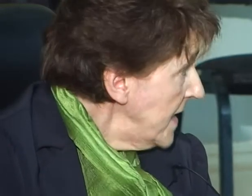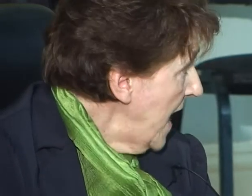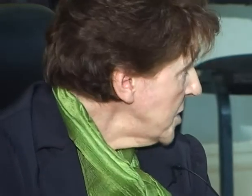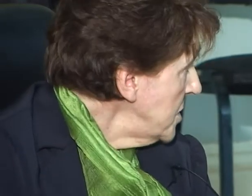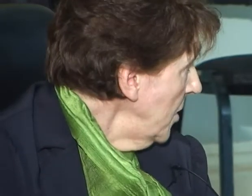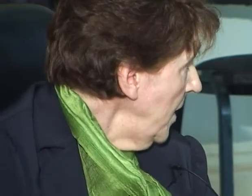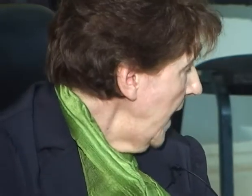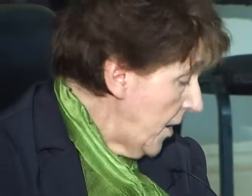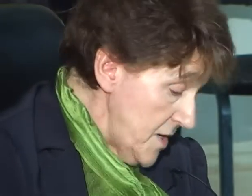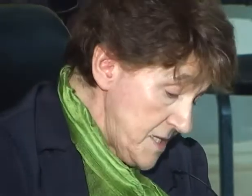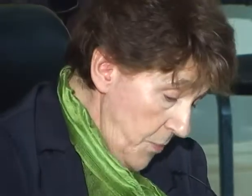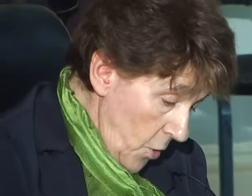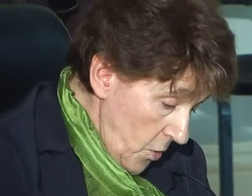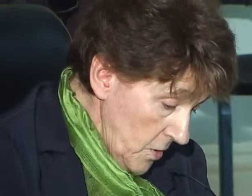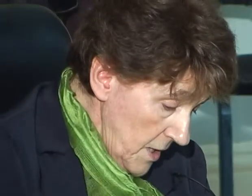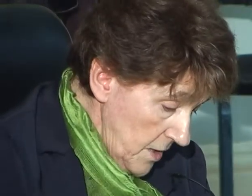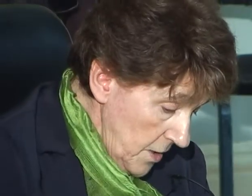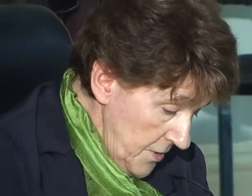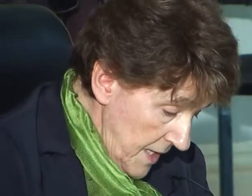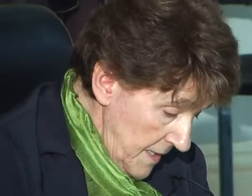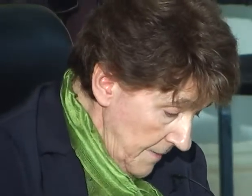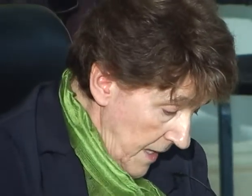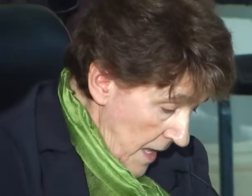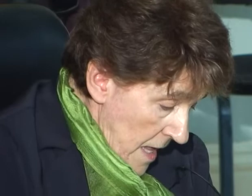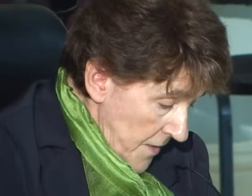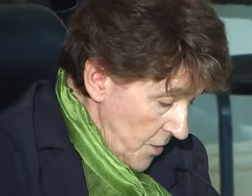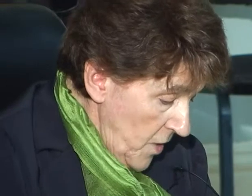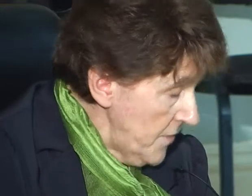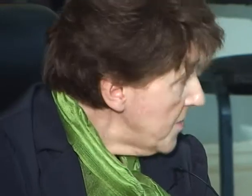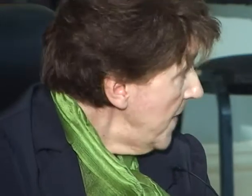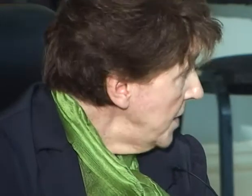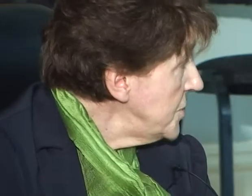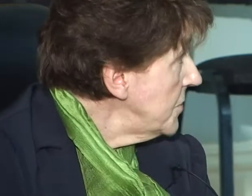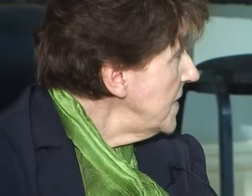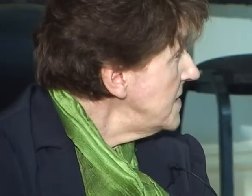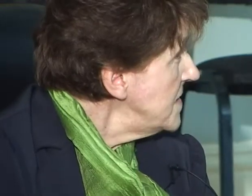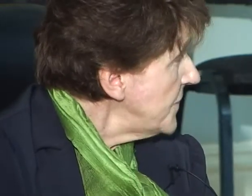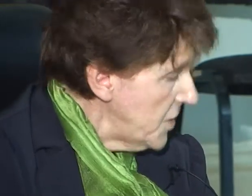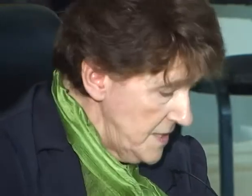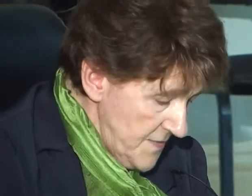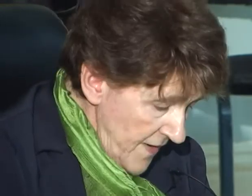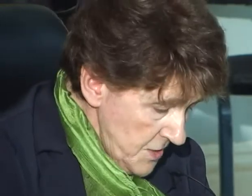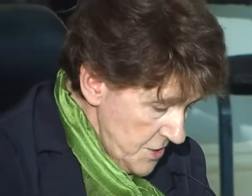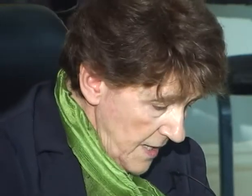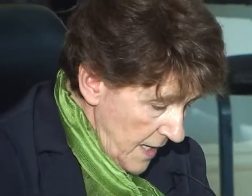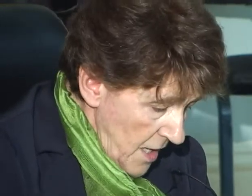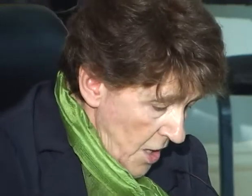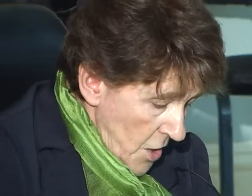a National Harris Poll concluded that one of the major reasons for his victory